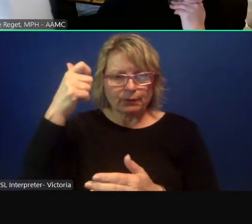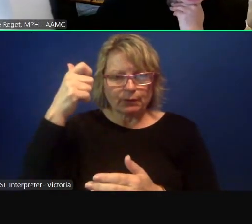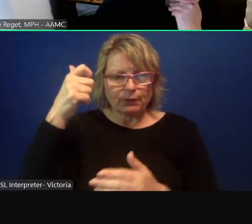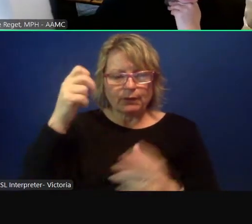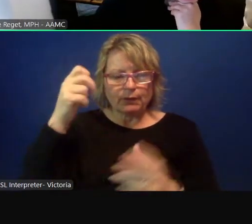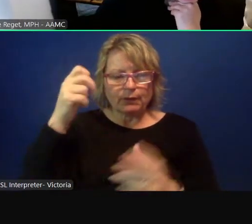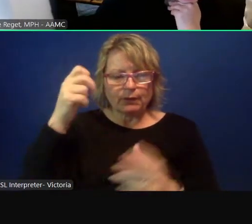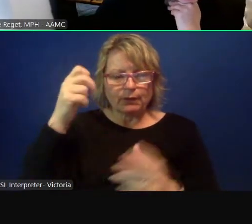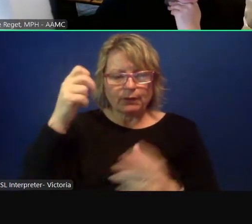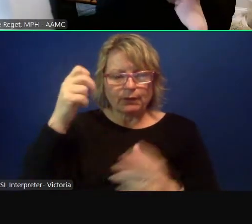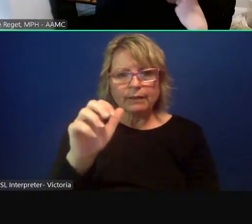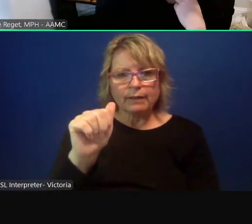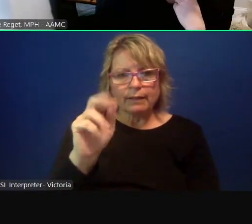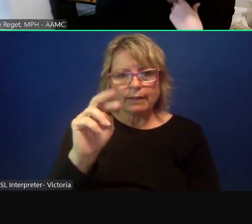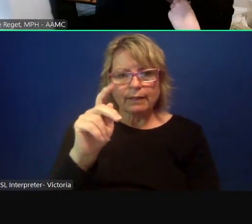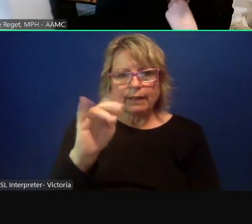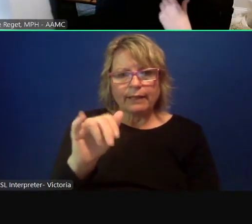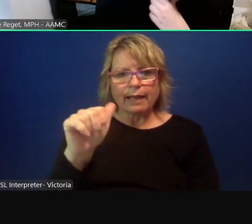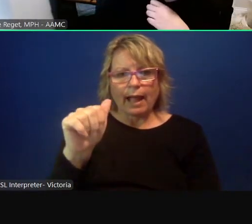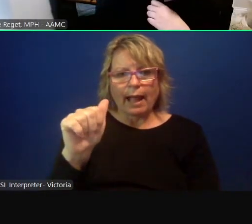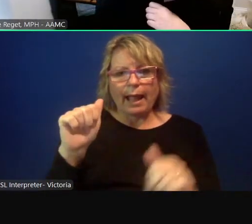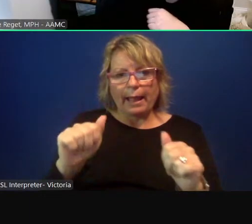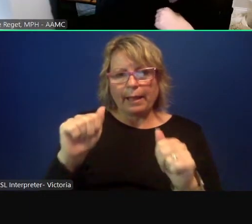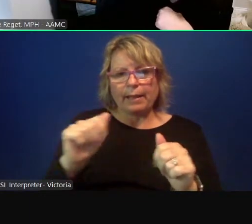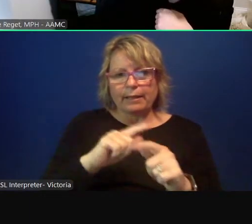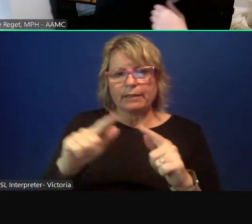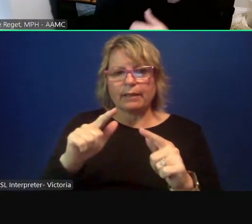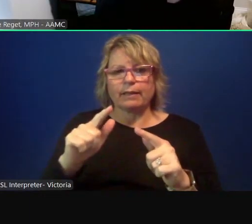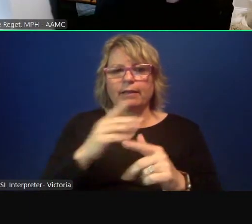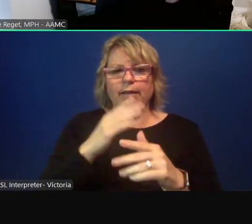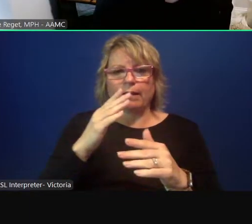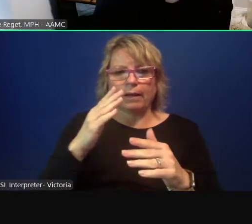is Anti-Ableist Medical Education: Meeting the Challenges. I wanna highlight this for